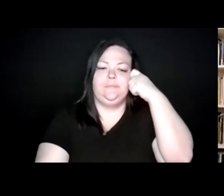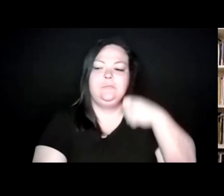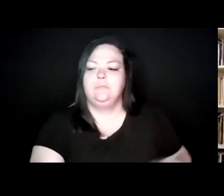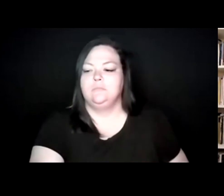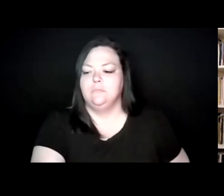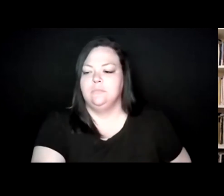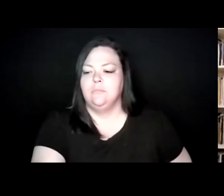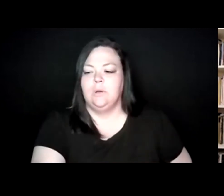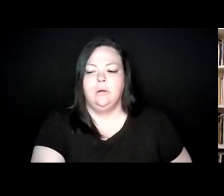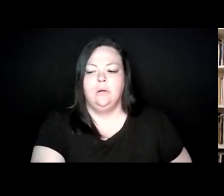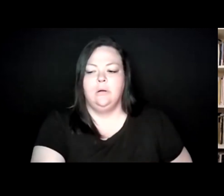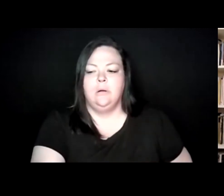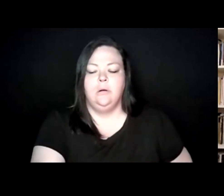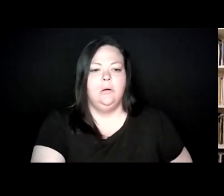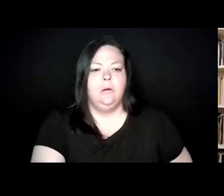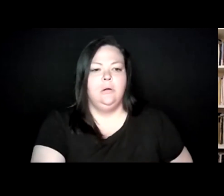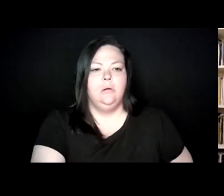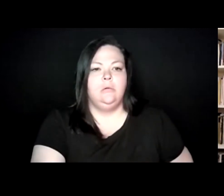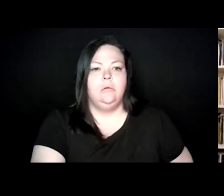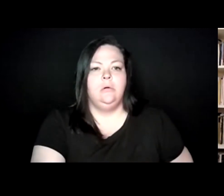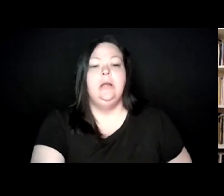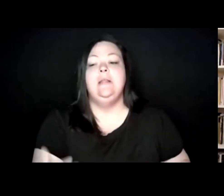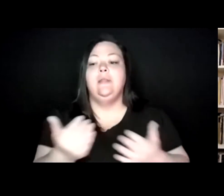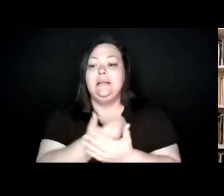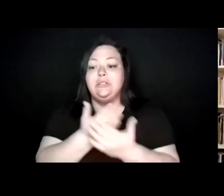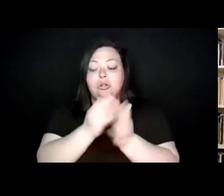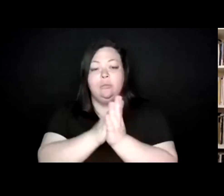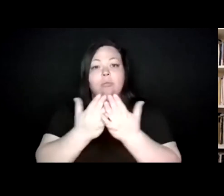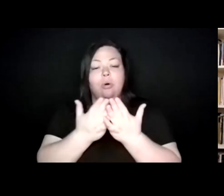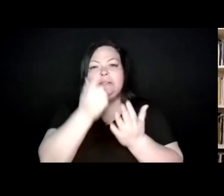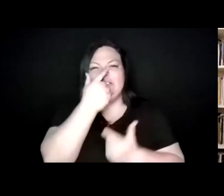This new book came out of my interest and obsession with this thousands of years of